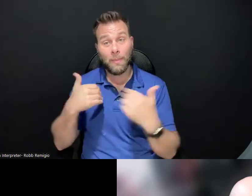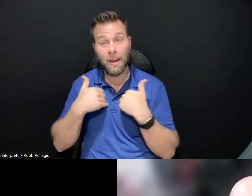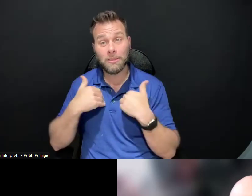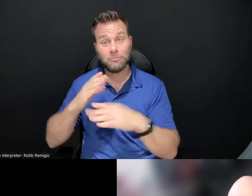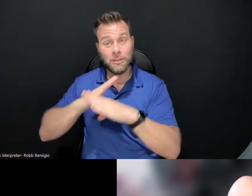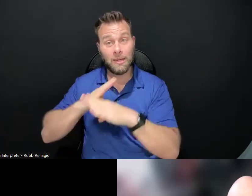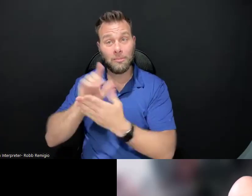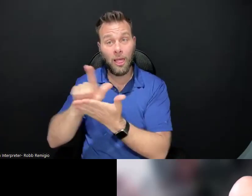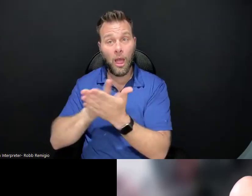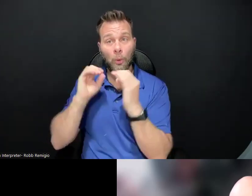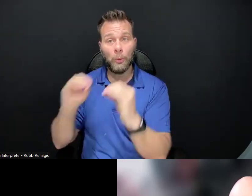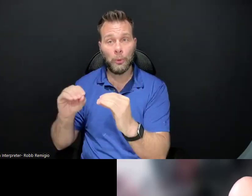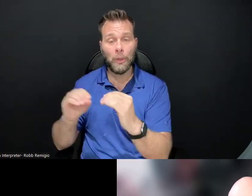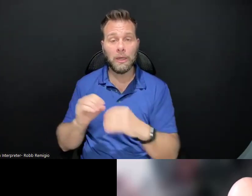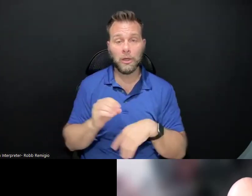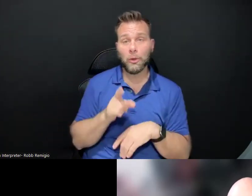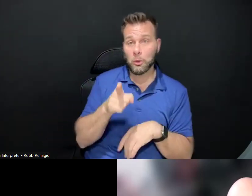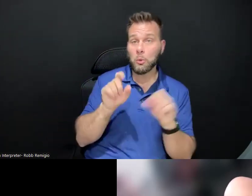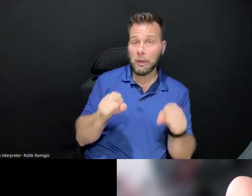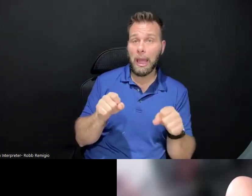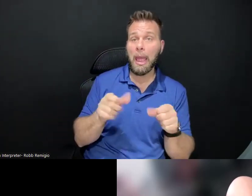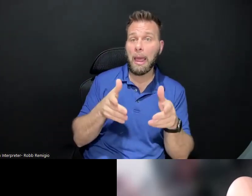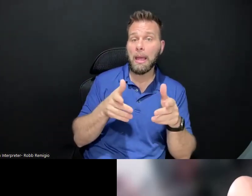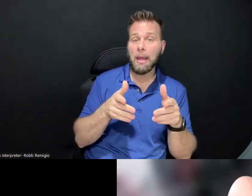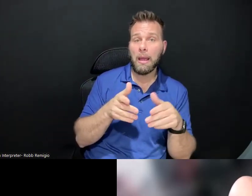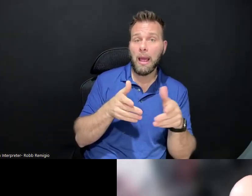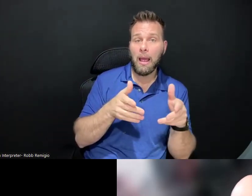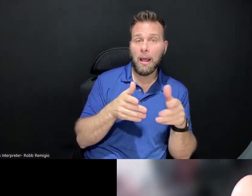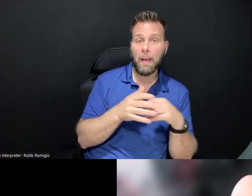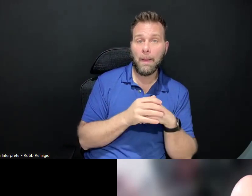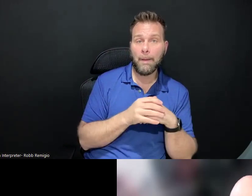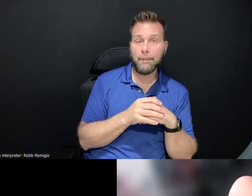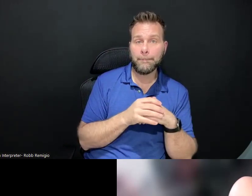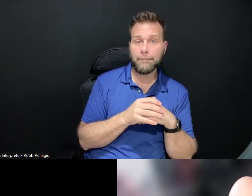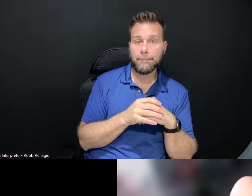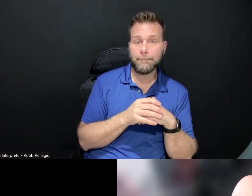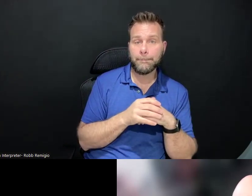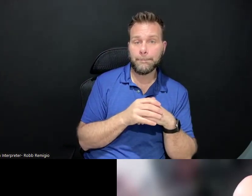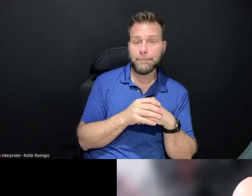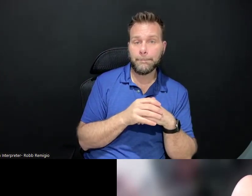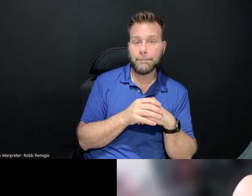therapy animals. Therapy animals are not covered by any law. You're allowed to allow